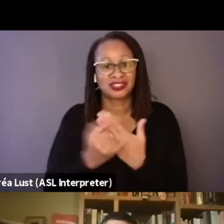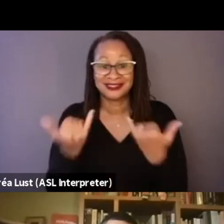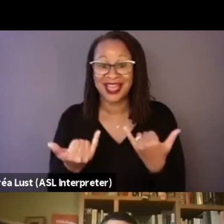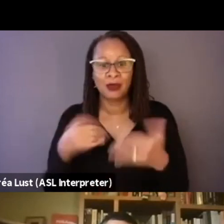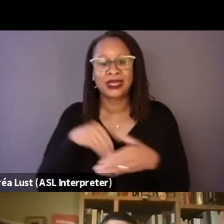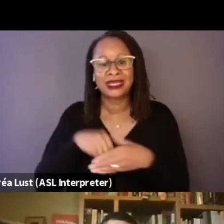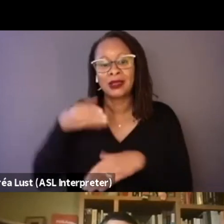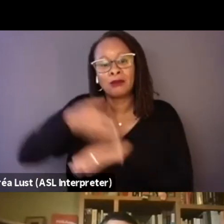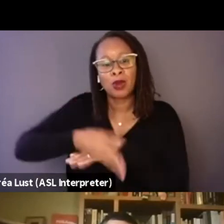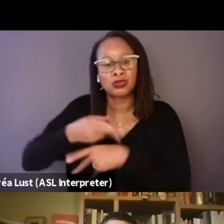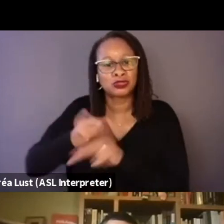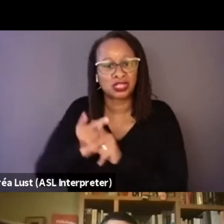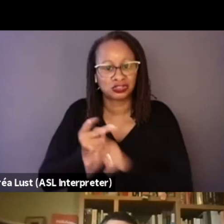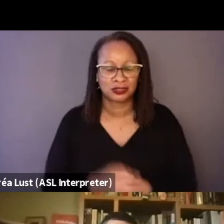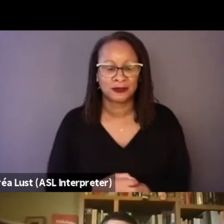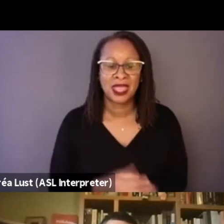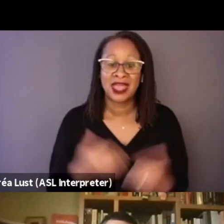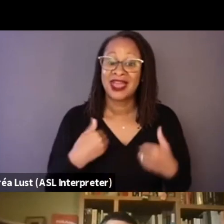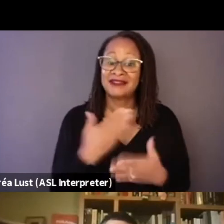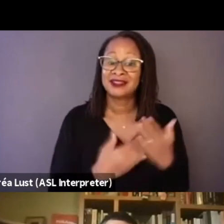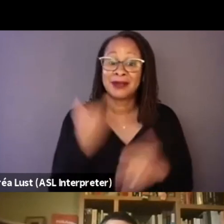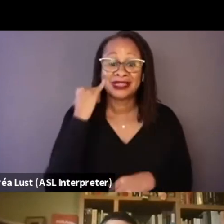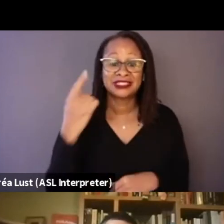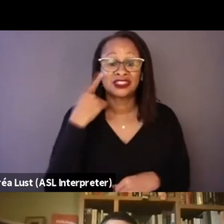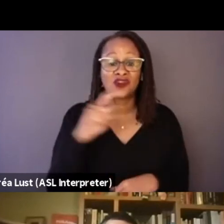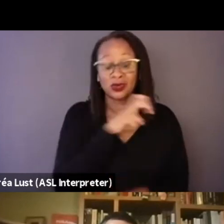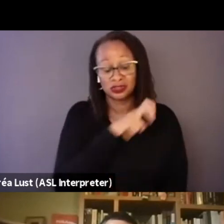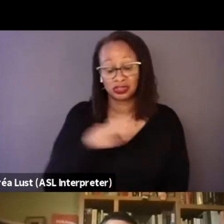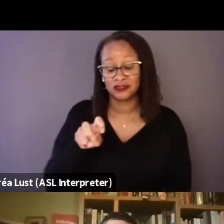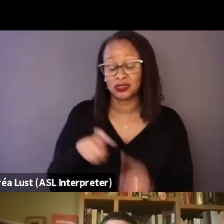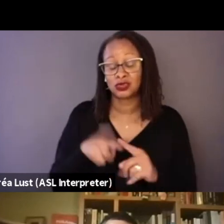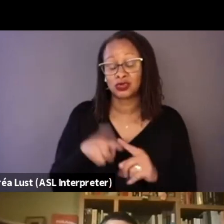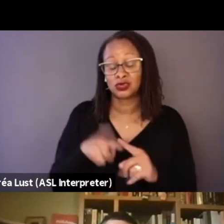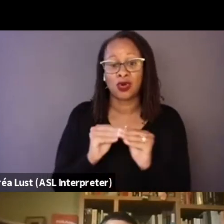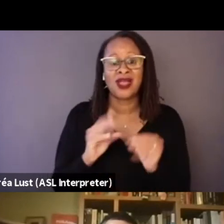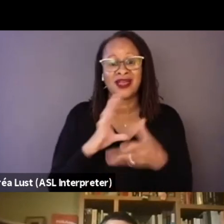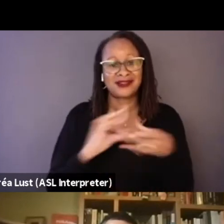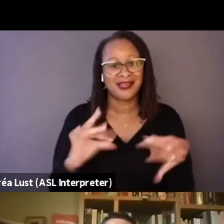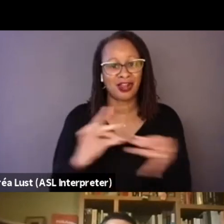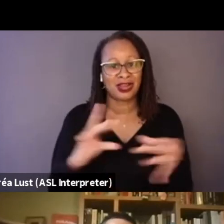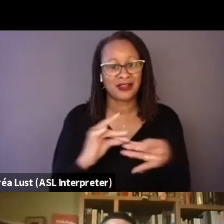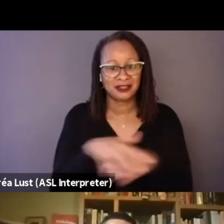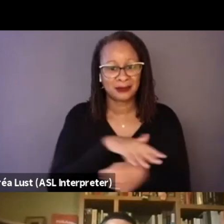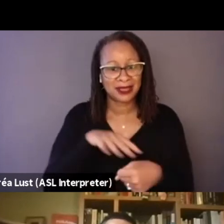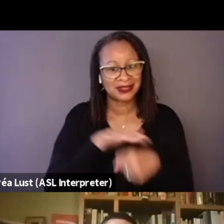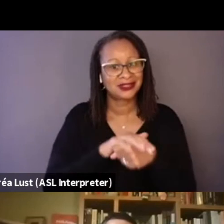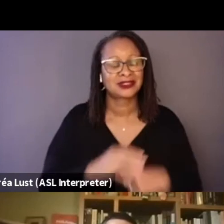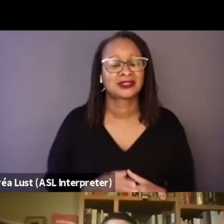And then I have some ideas for just shifting more into the narrative space a little bit as well.